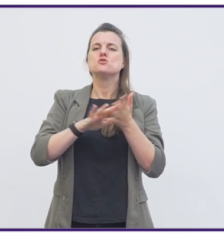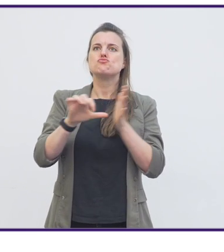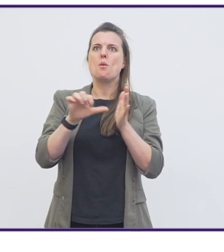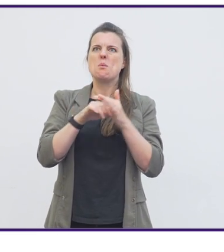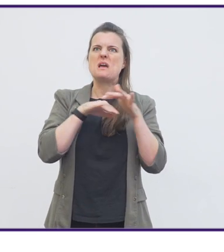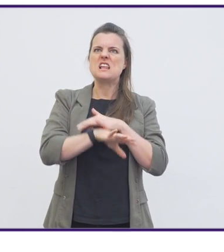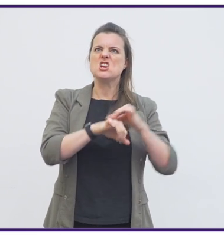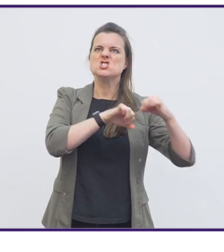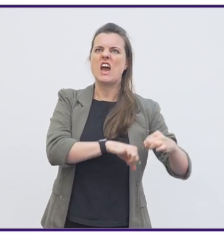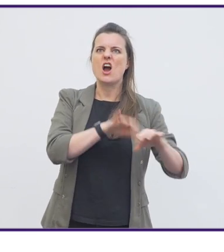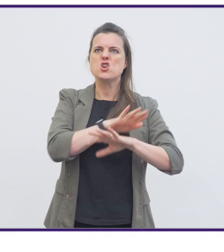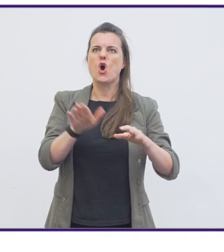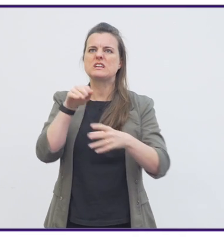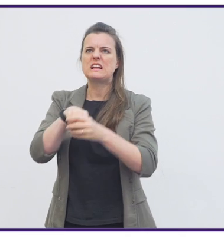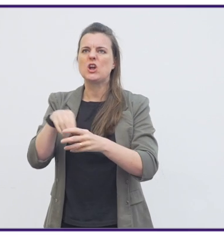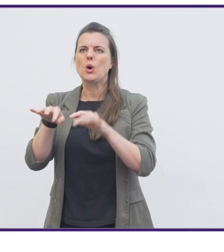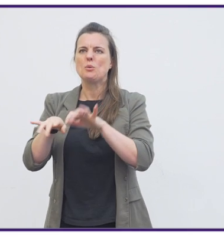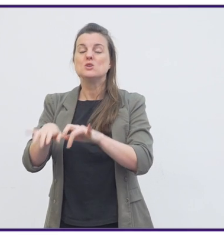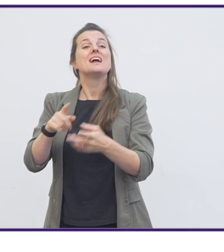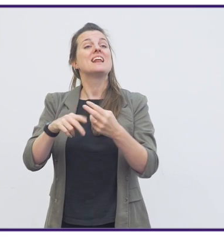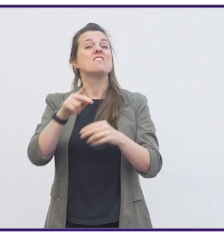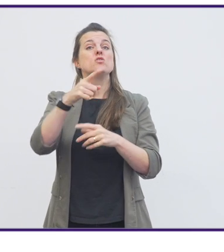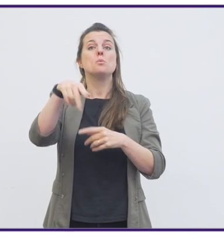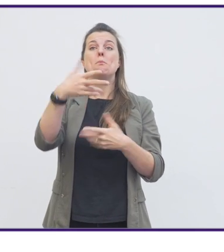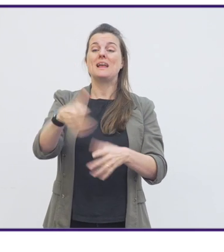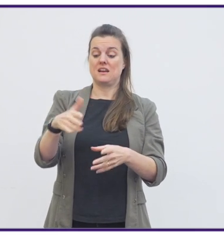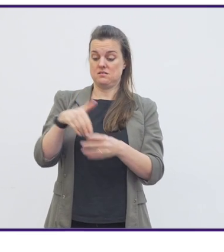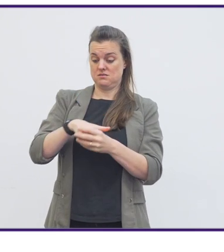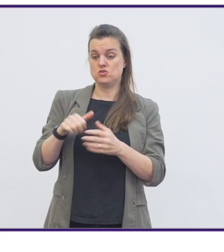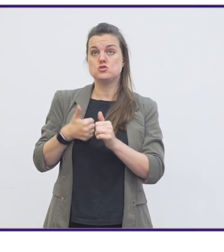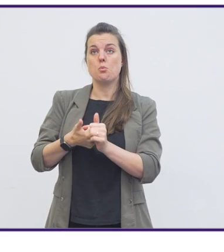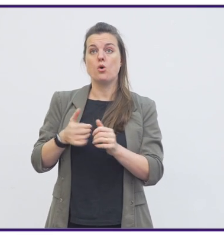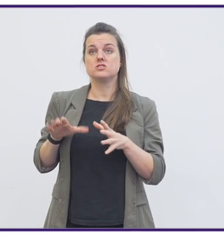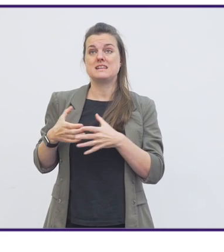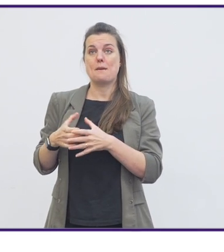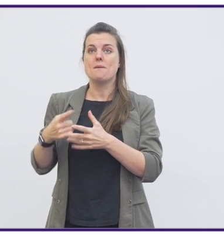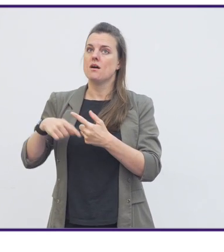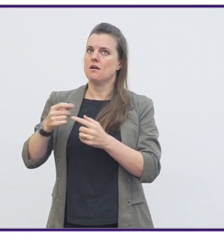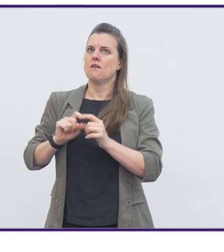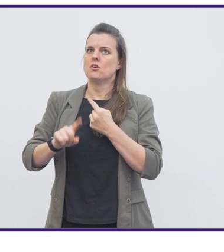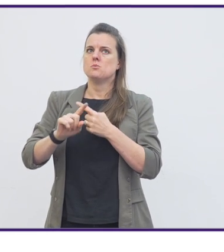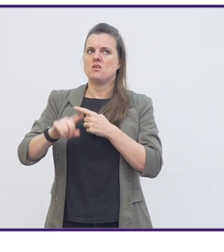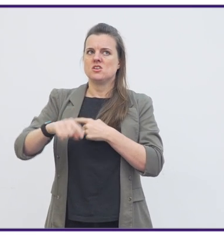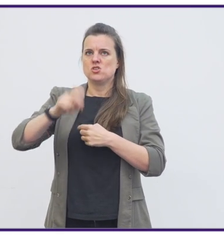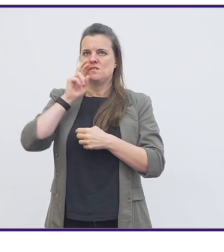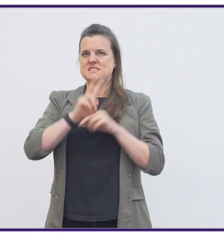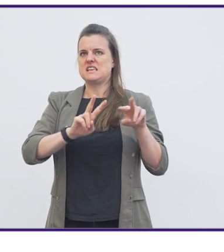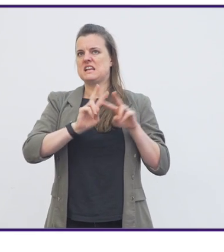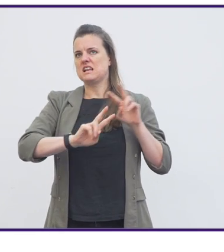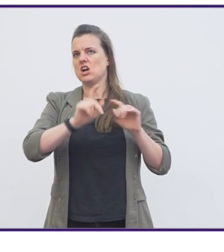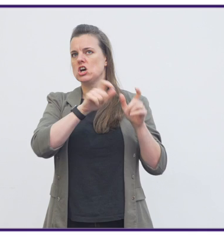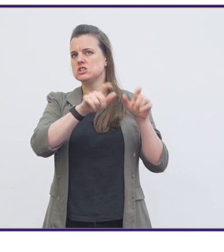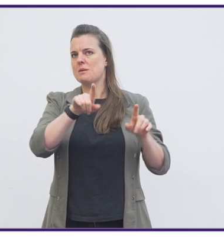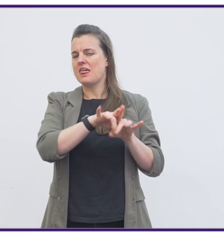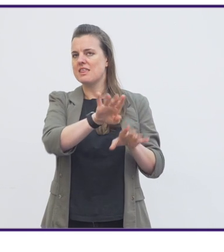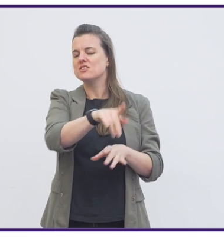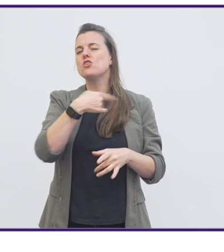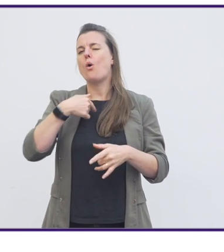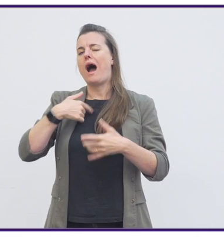If you worked in support, you've definitely come across clients like that. After hearing enough of the technicians' frustrations, I decided to have a little fun.